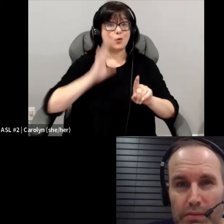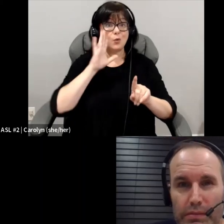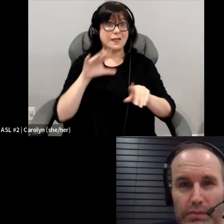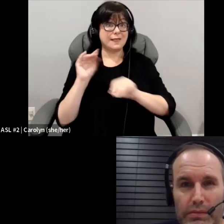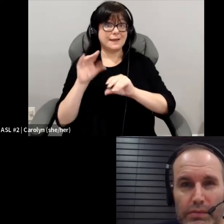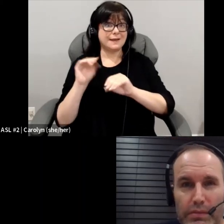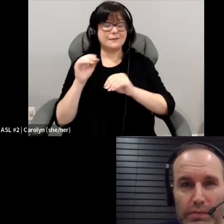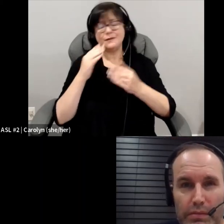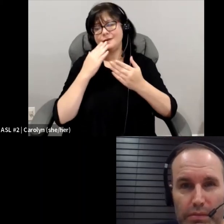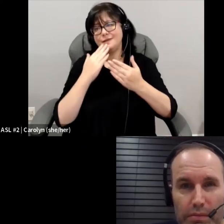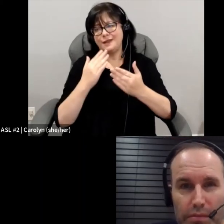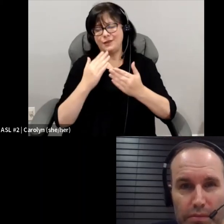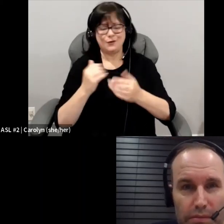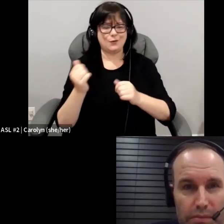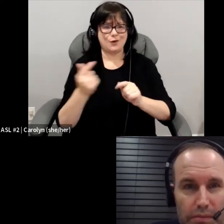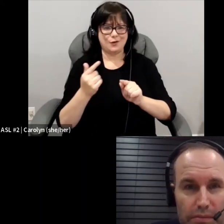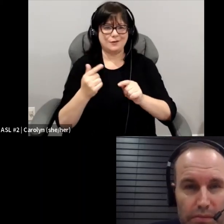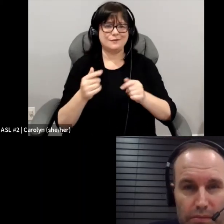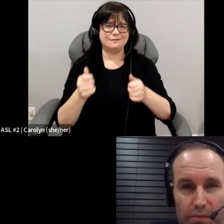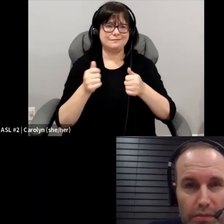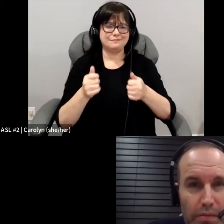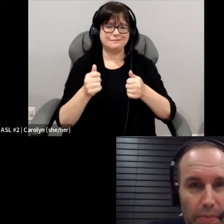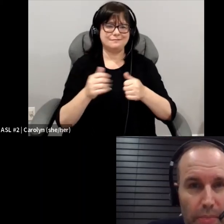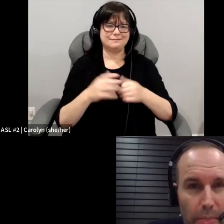Douglas Waxman : THANK YOU, JASON.